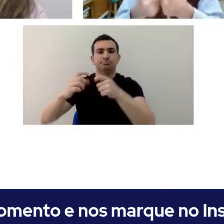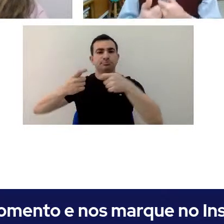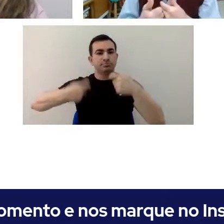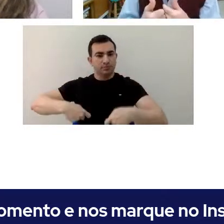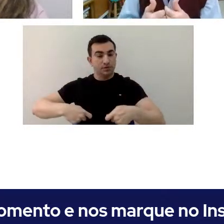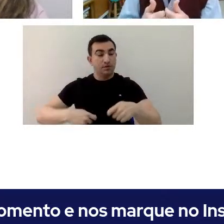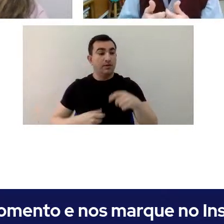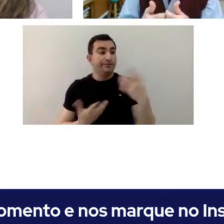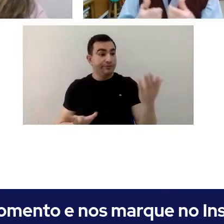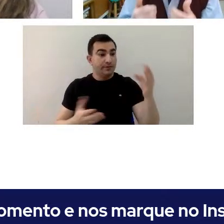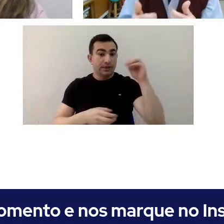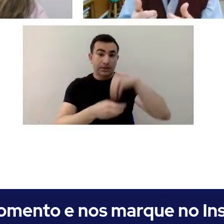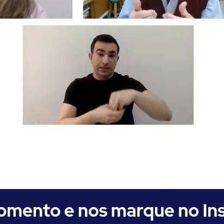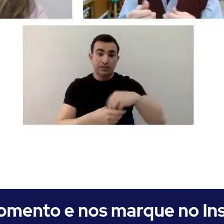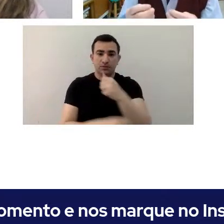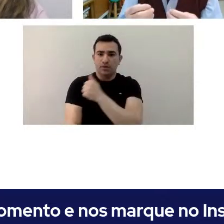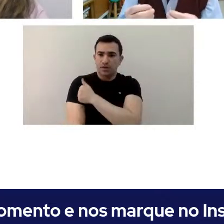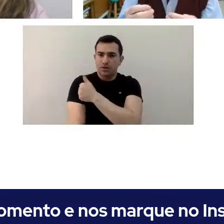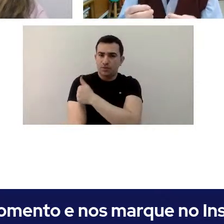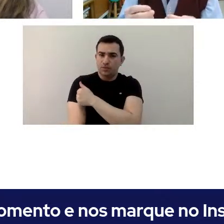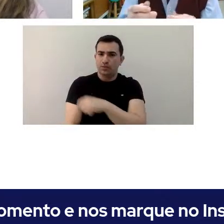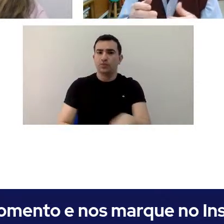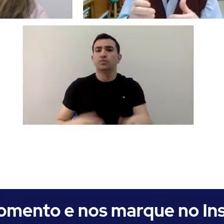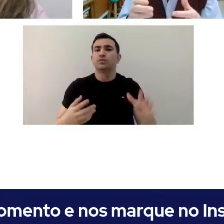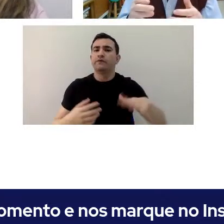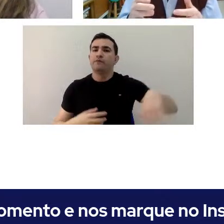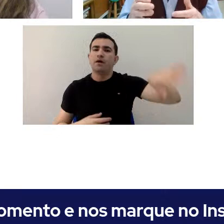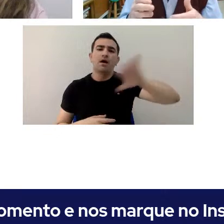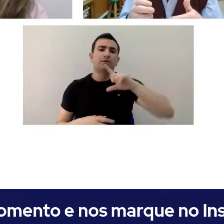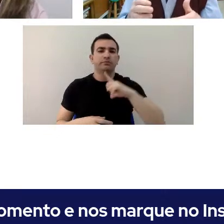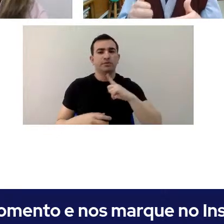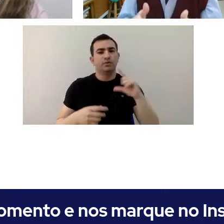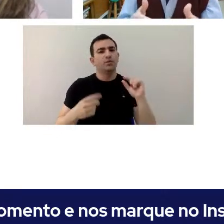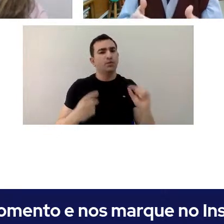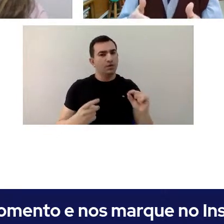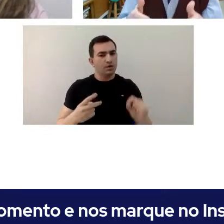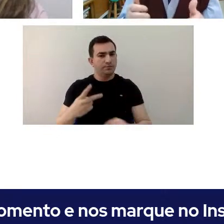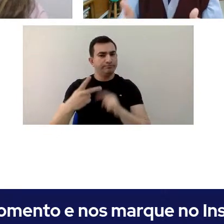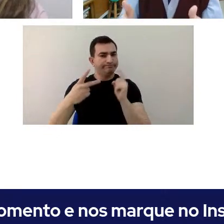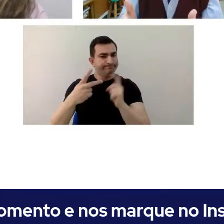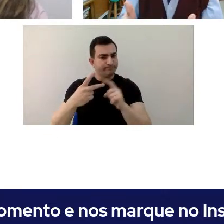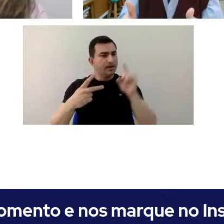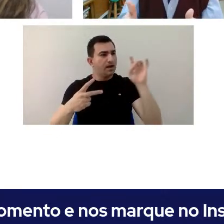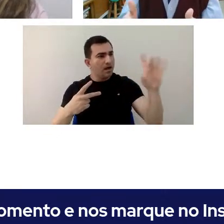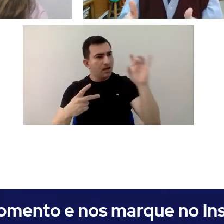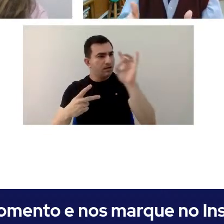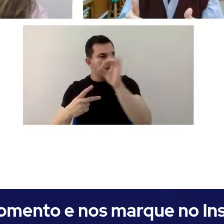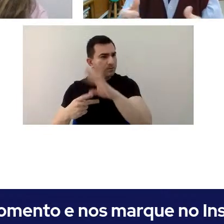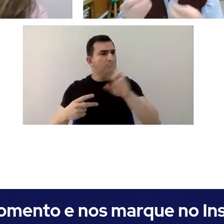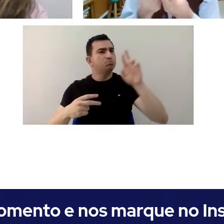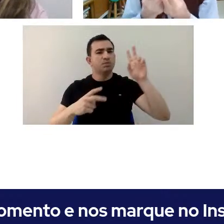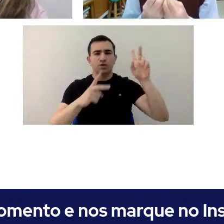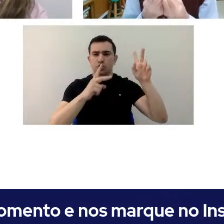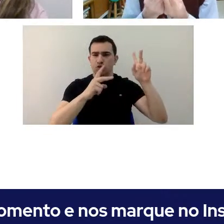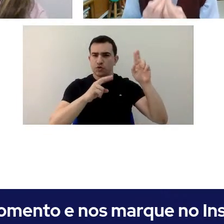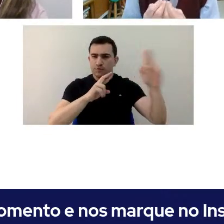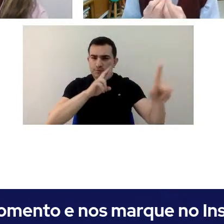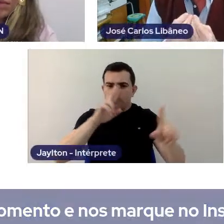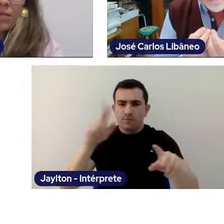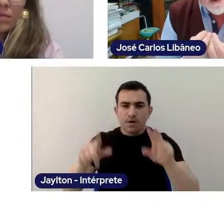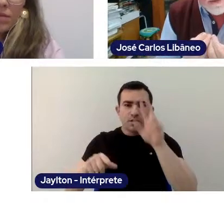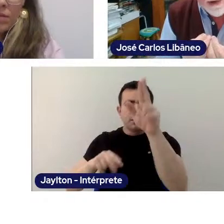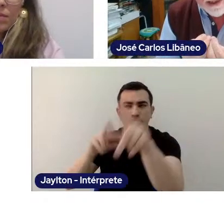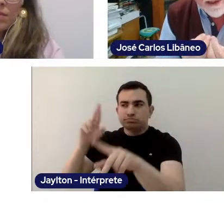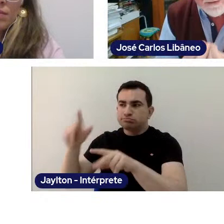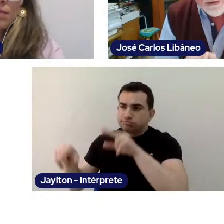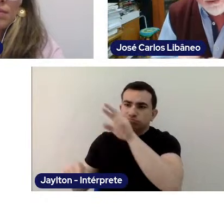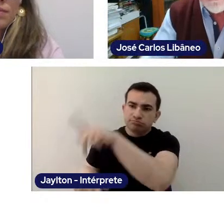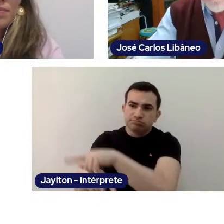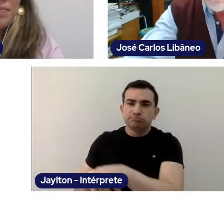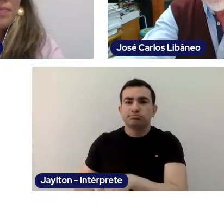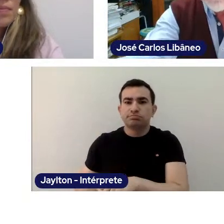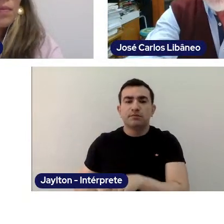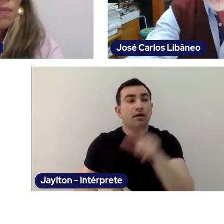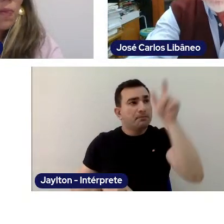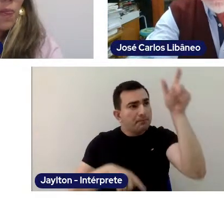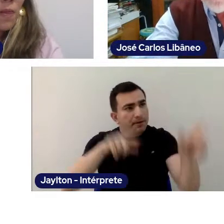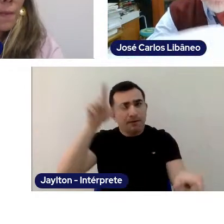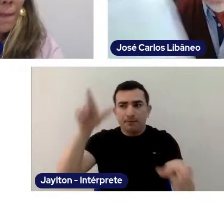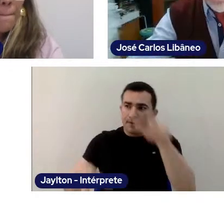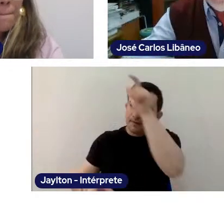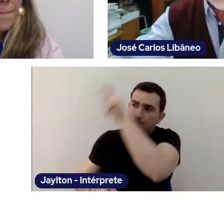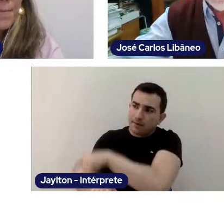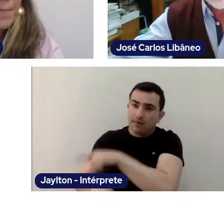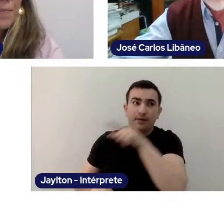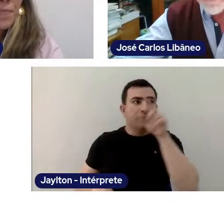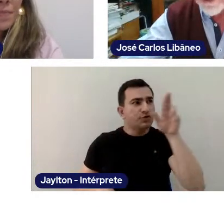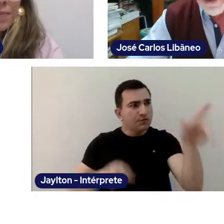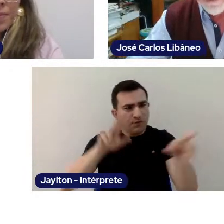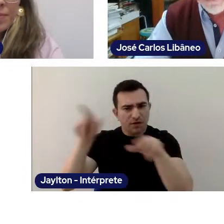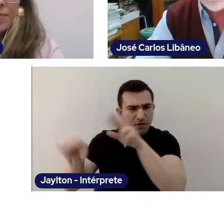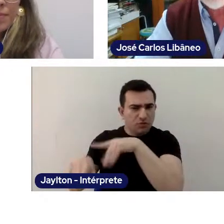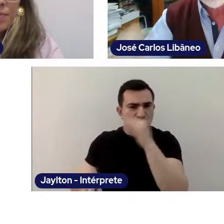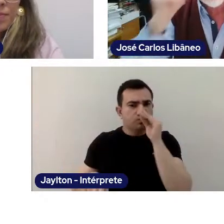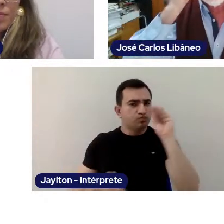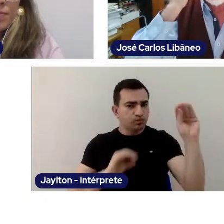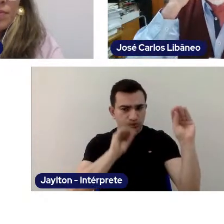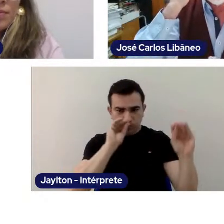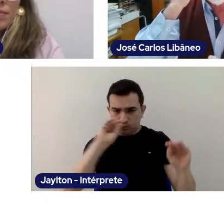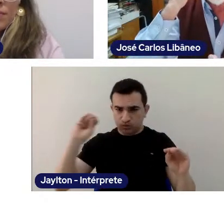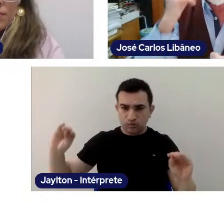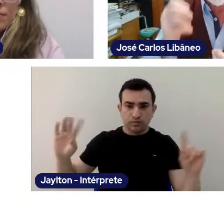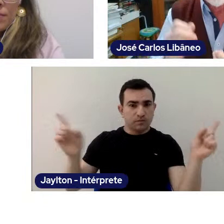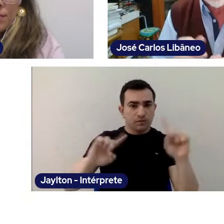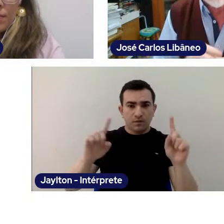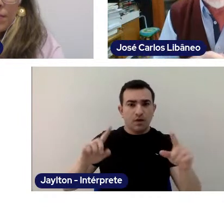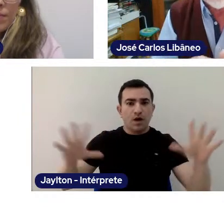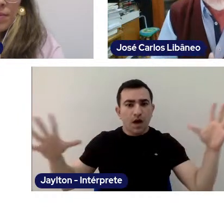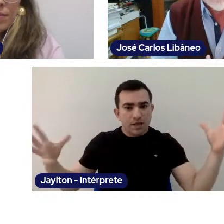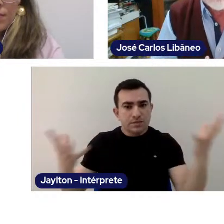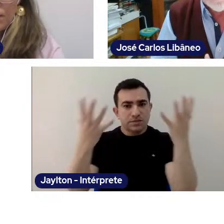This second principle meets the condition of the differences between human beings; these differences as a constitutive quality of human being's universality.